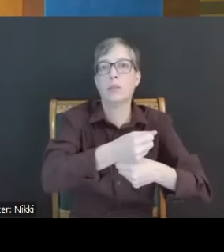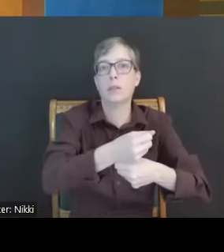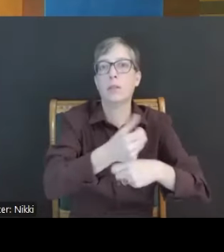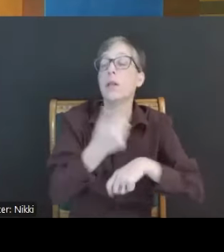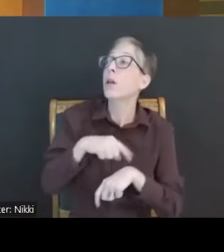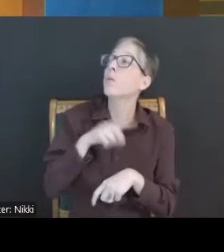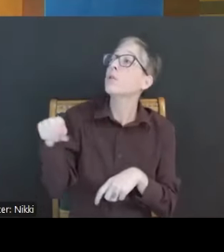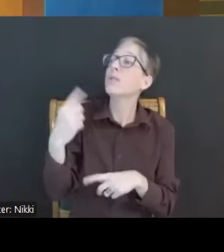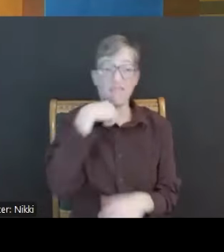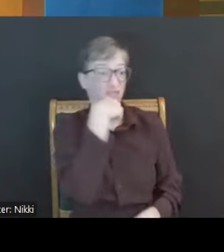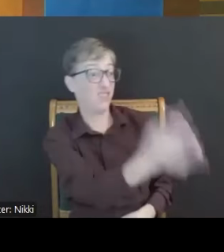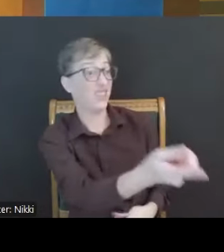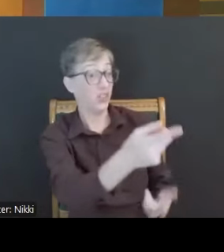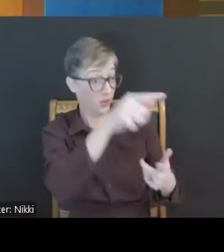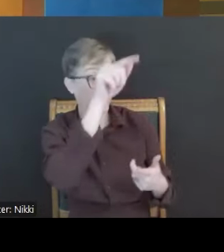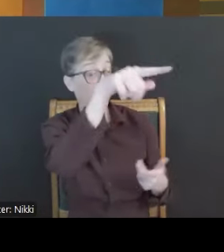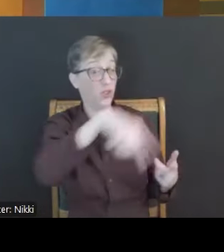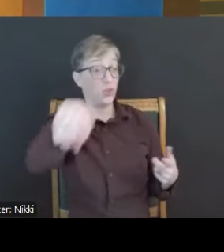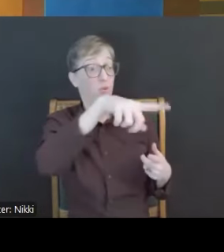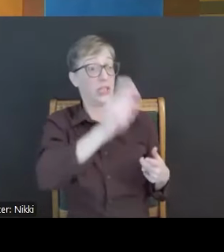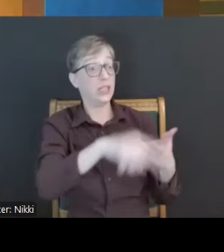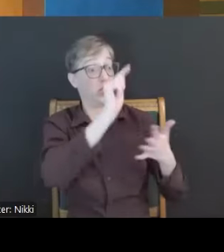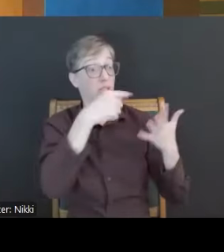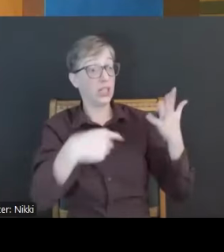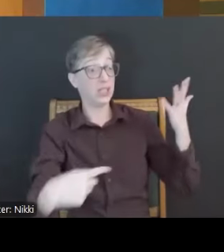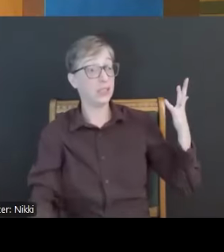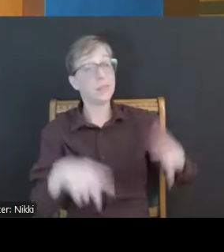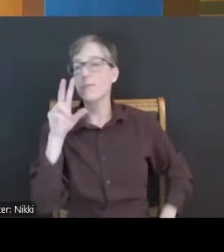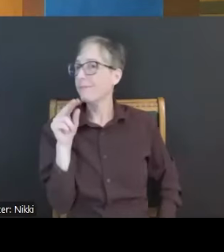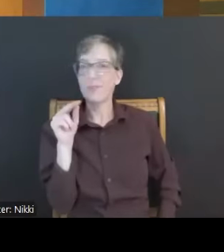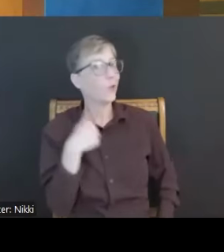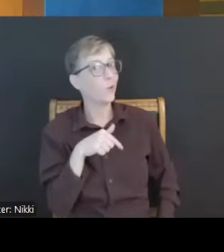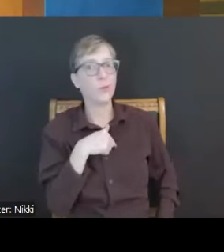we're listening to our community and saying we're going to work together and work collaboratively on